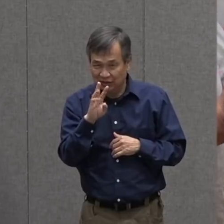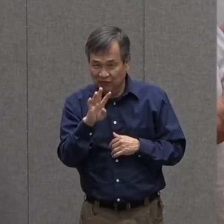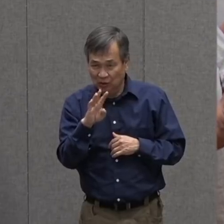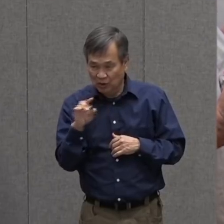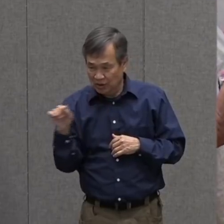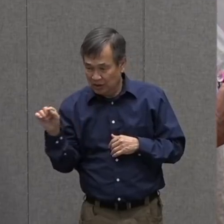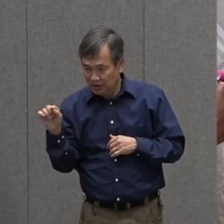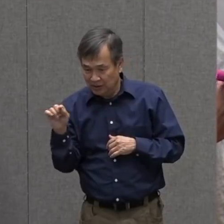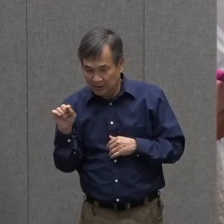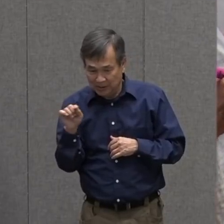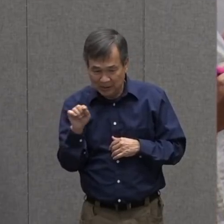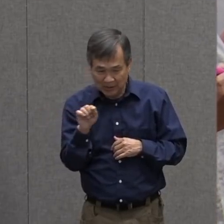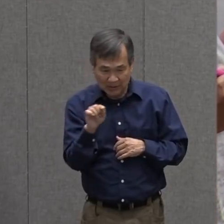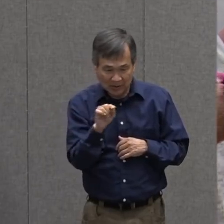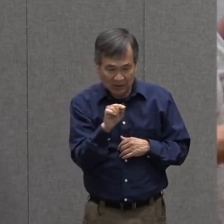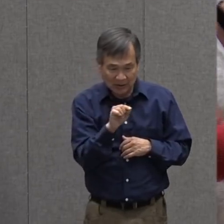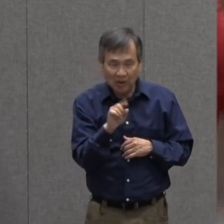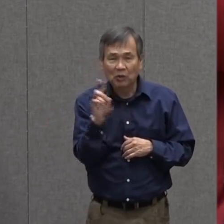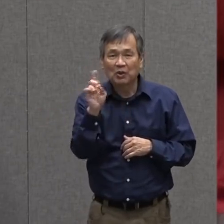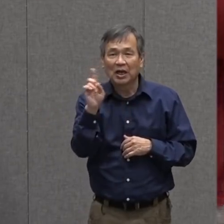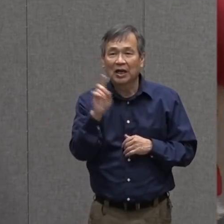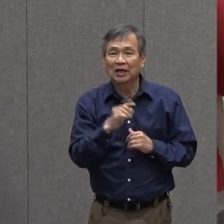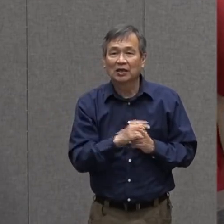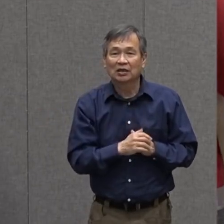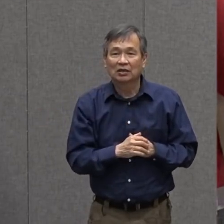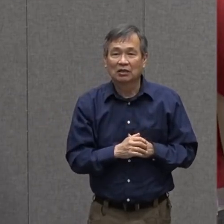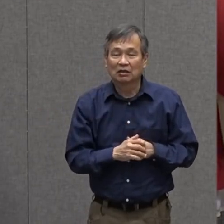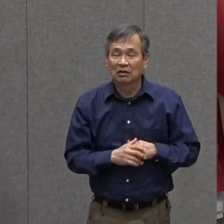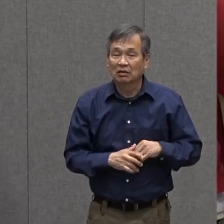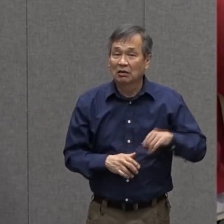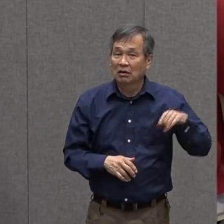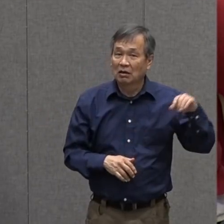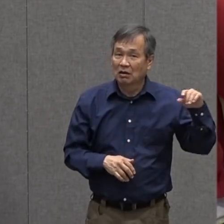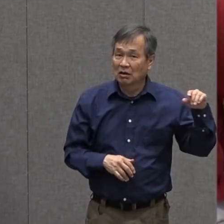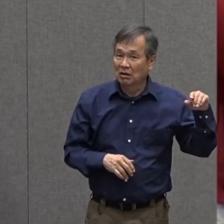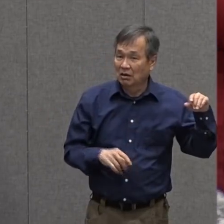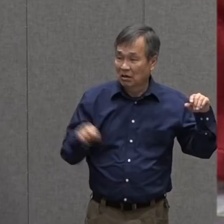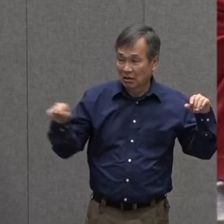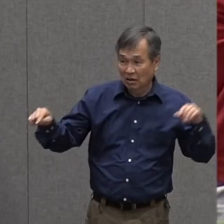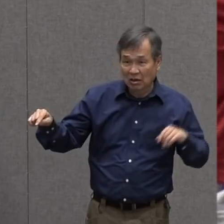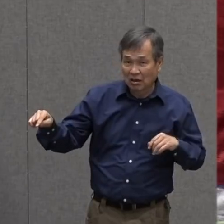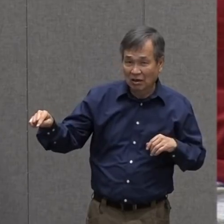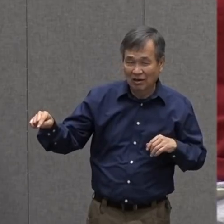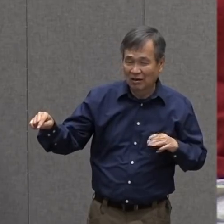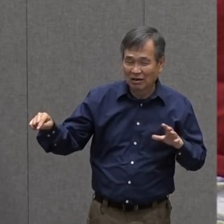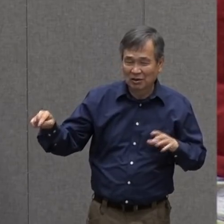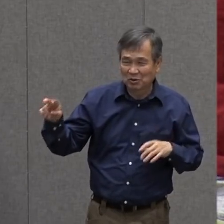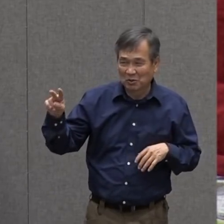Where do we think that one's gonna go? Over here? Oh, no over here?